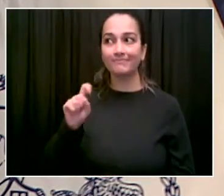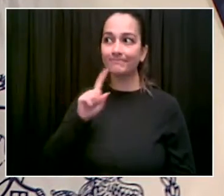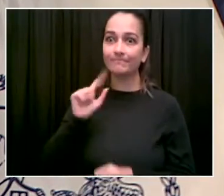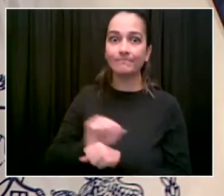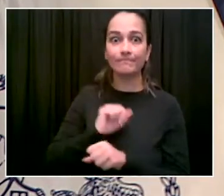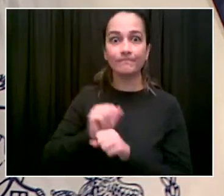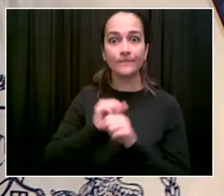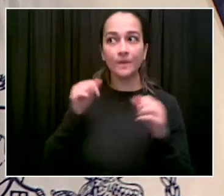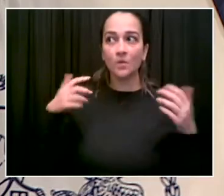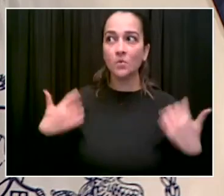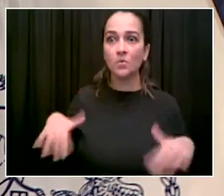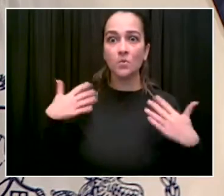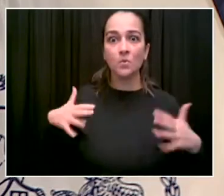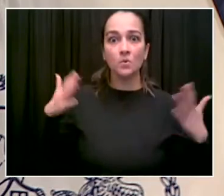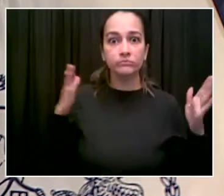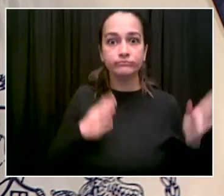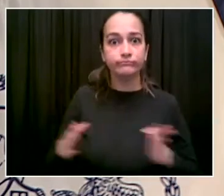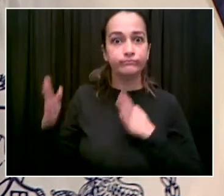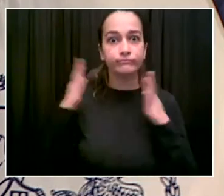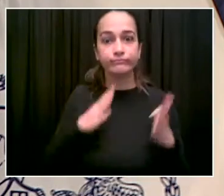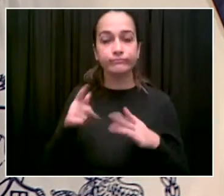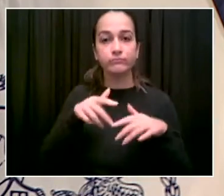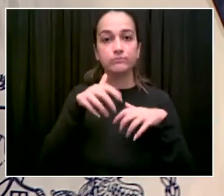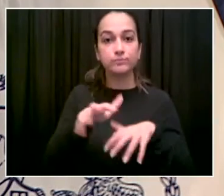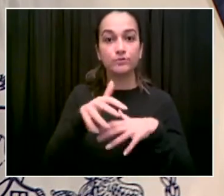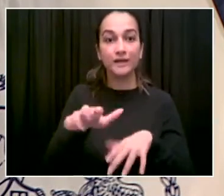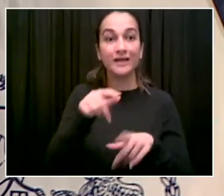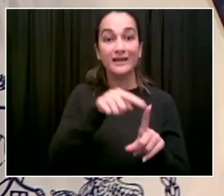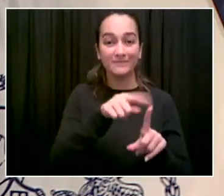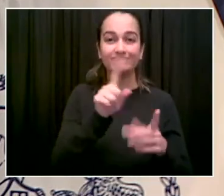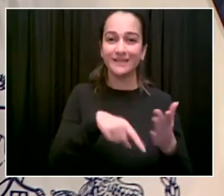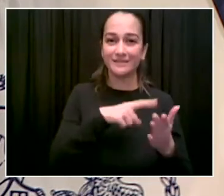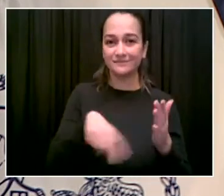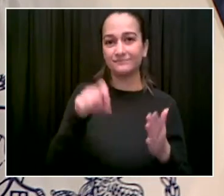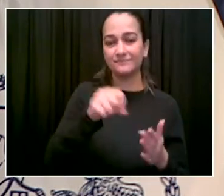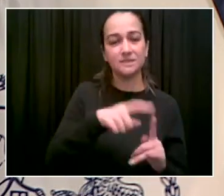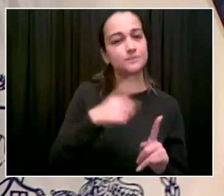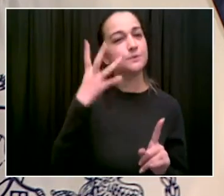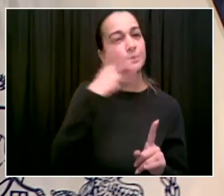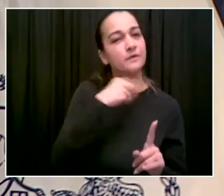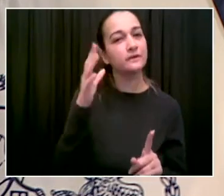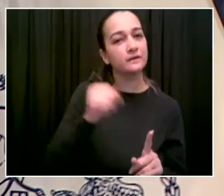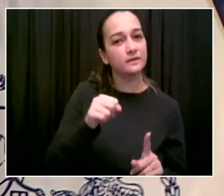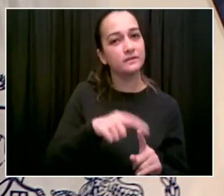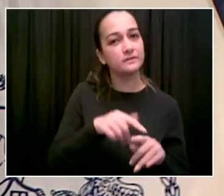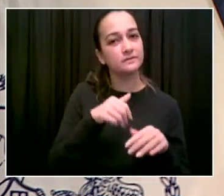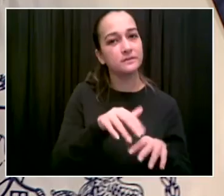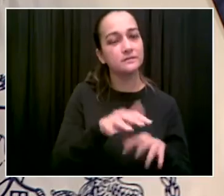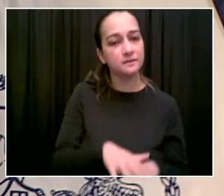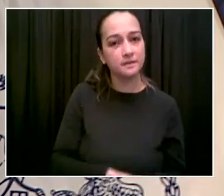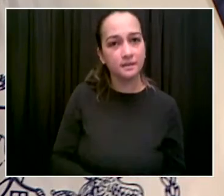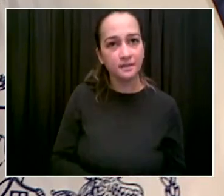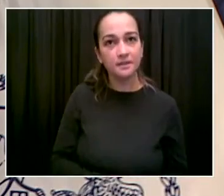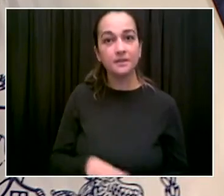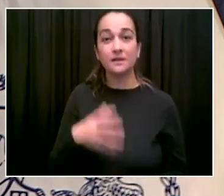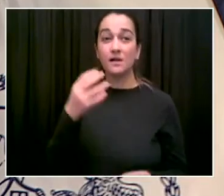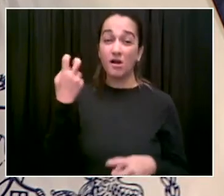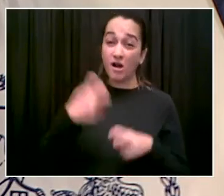ATTENDANCE. IT WAS A POSITIVE AND WONDERFUL EVENT AND CAEM WITH E THSECURITY CHALLENGES THAT